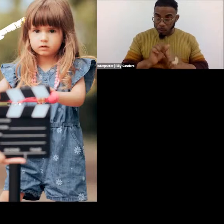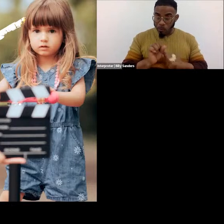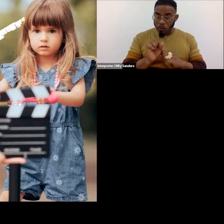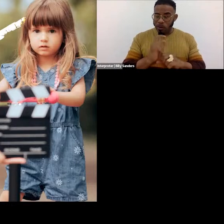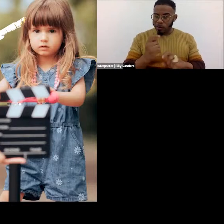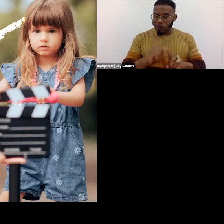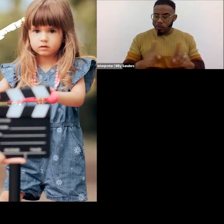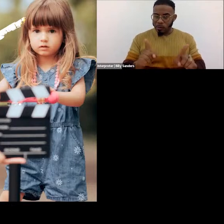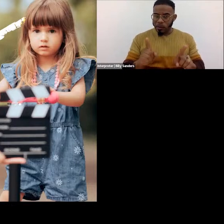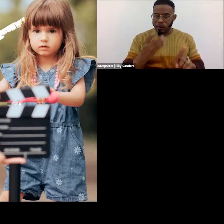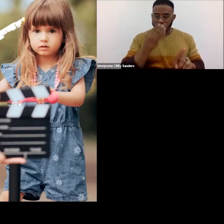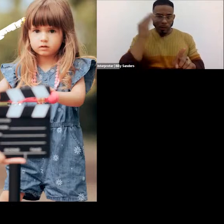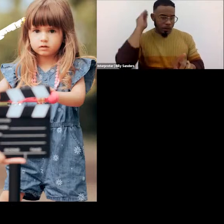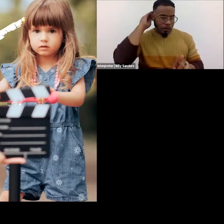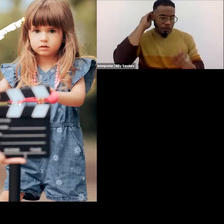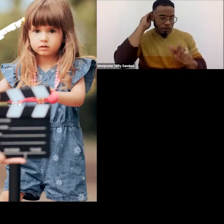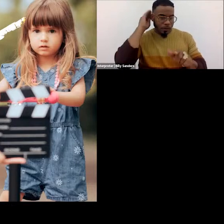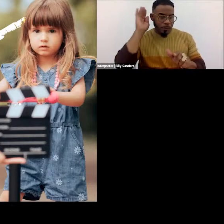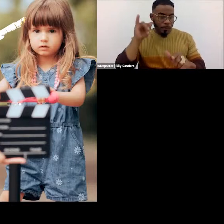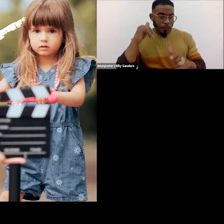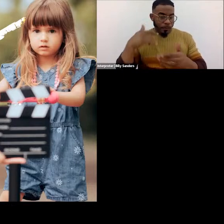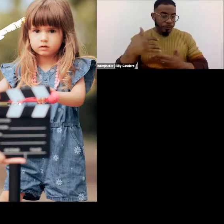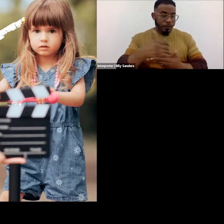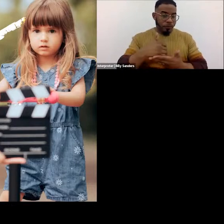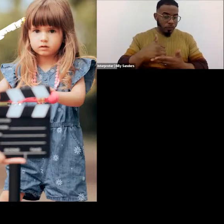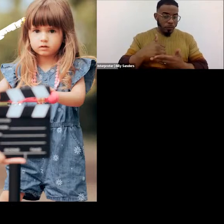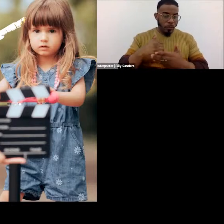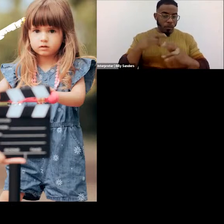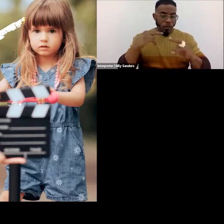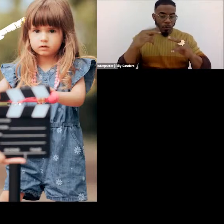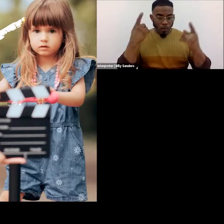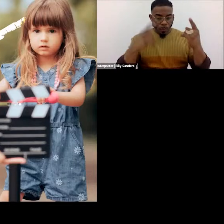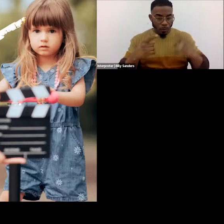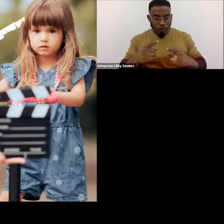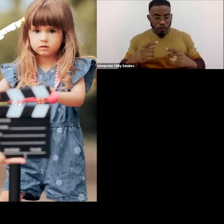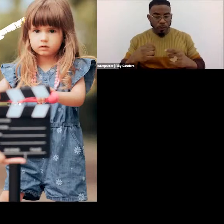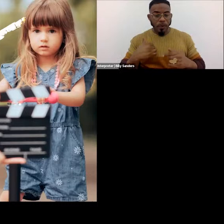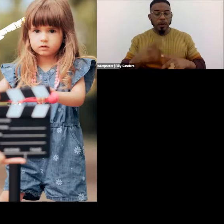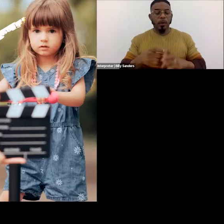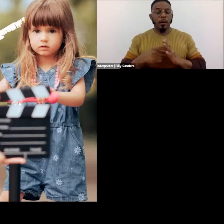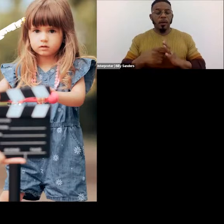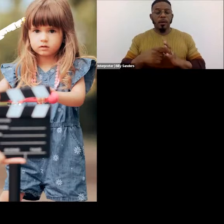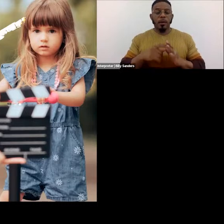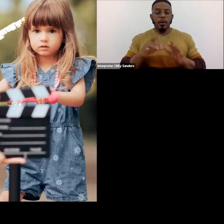The takeaway from this is that the Collective Bargaining Agreement has a provision that states the more,